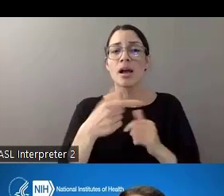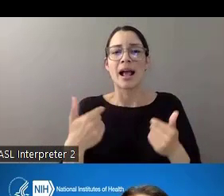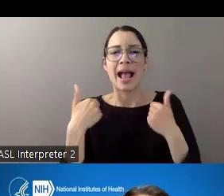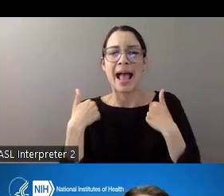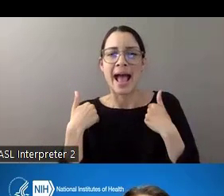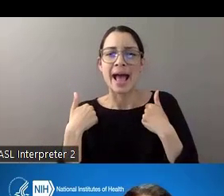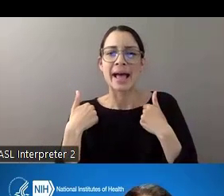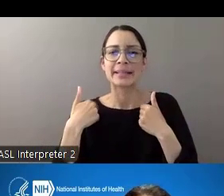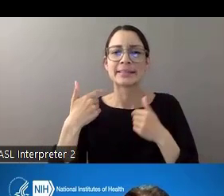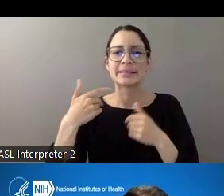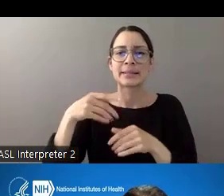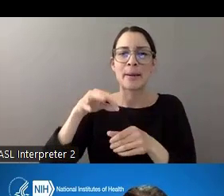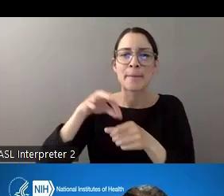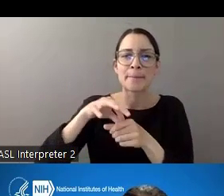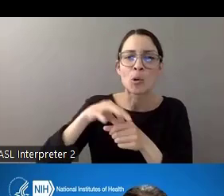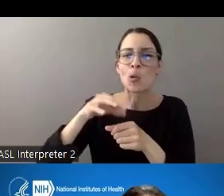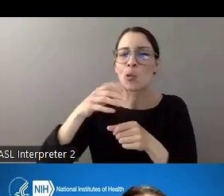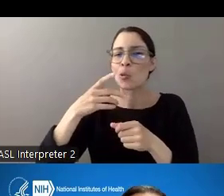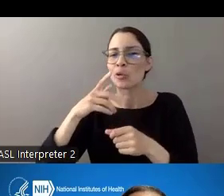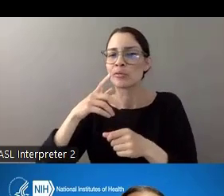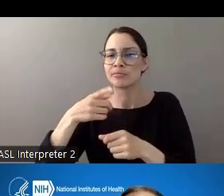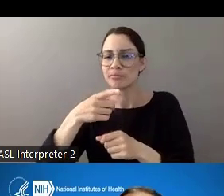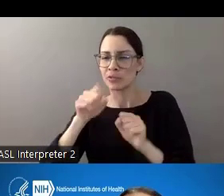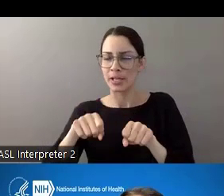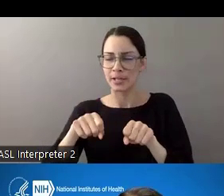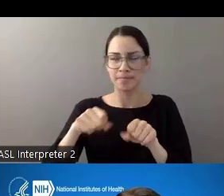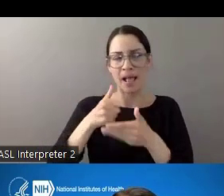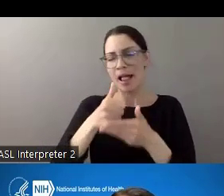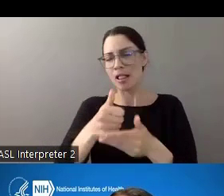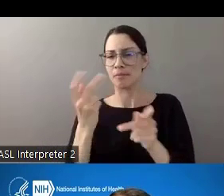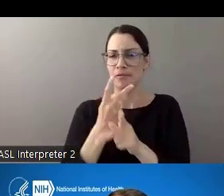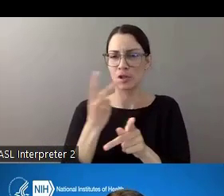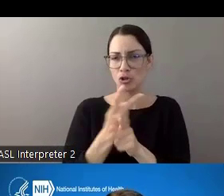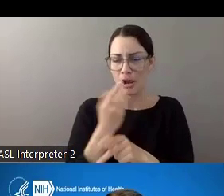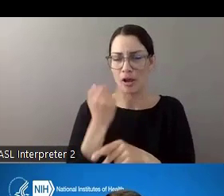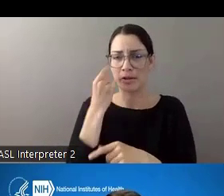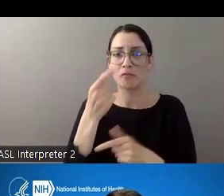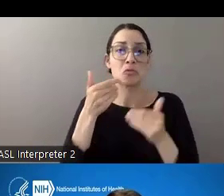if you're doing a clinical trial or not. R15s are obviously kind of small scale.